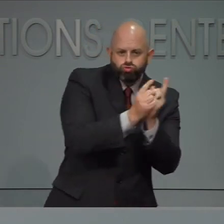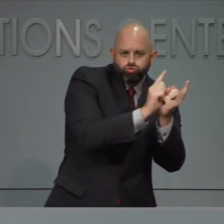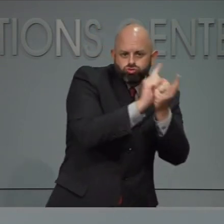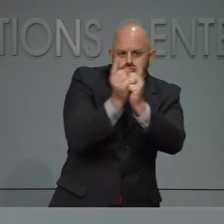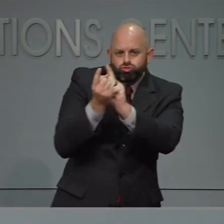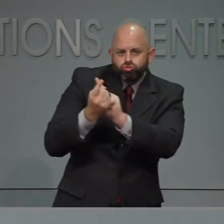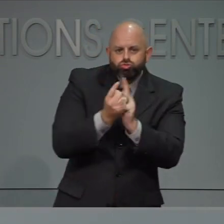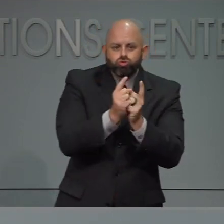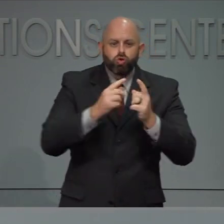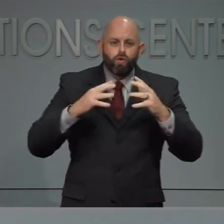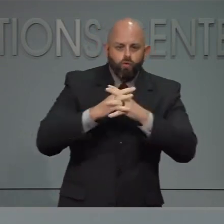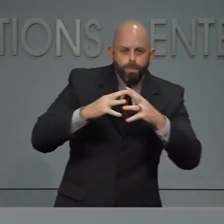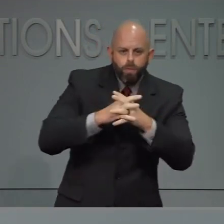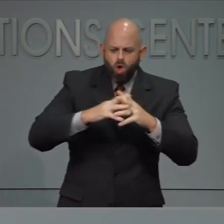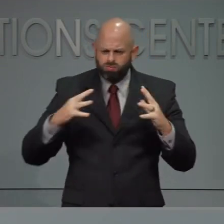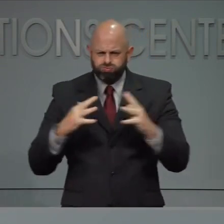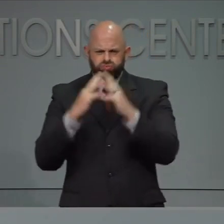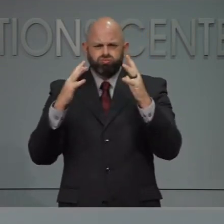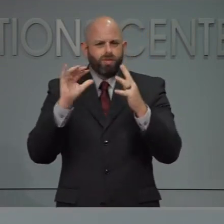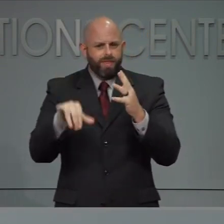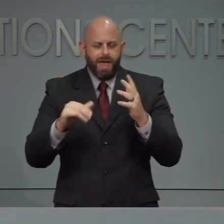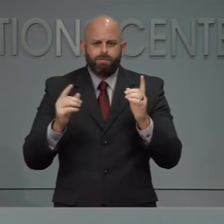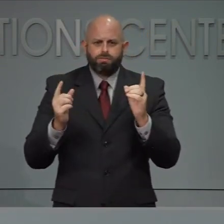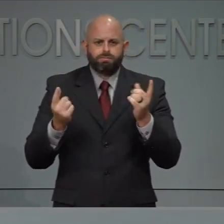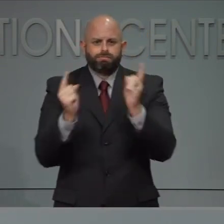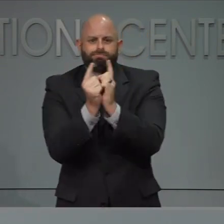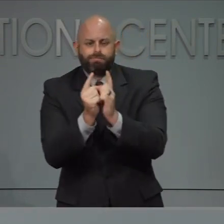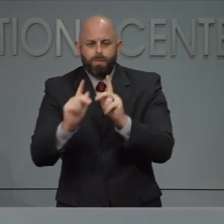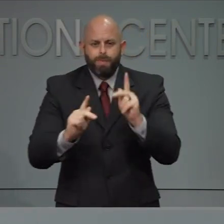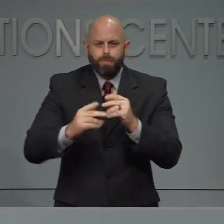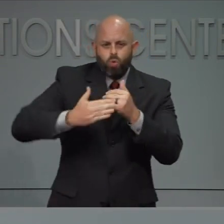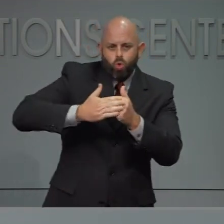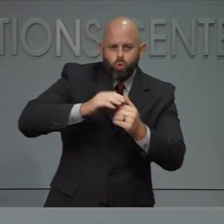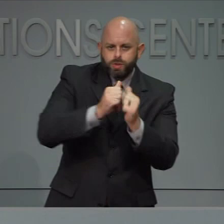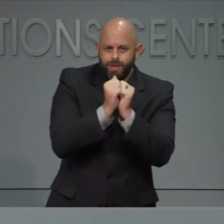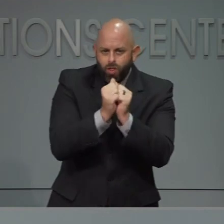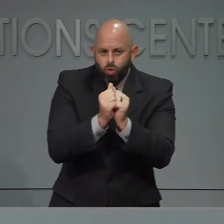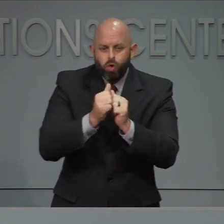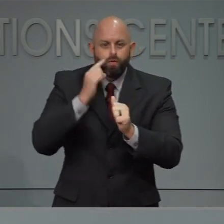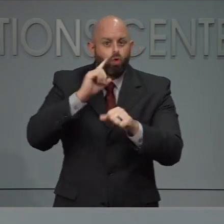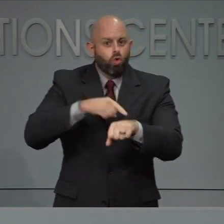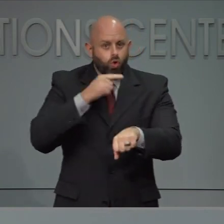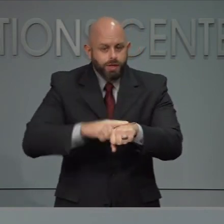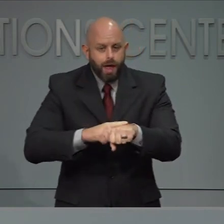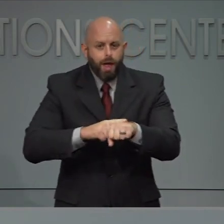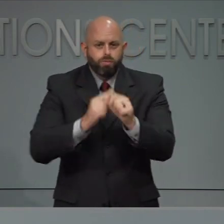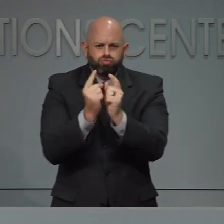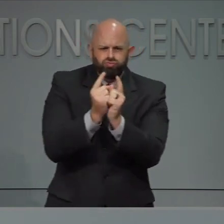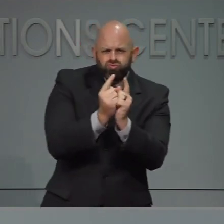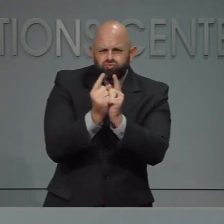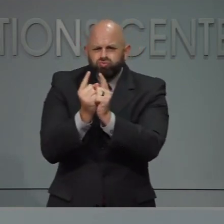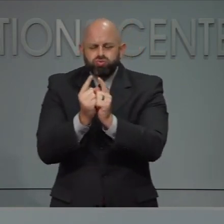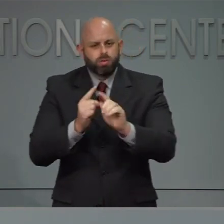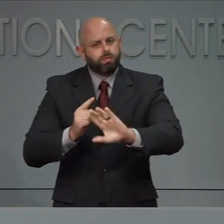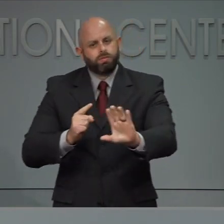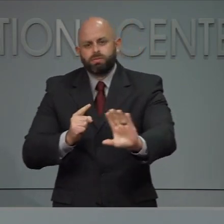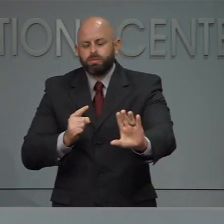FOOTBALL OR AGAIN THINGS WHERE PEOPLE ARE GOING TO BE IN CLOSE CONTACT TOGETHER FOR LONGER PERIODS OF TIME ON AND THAT'S